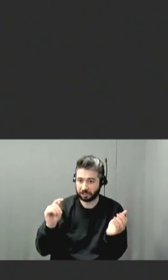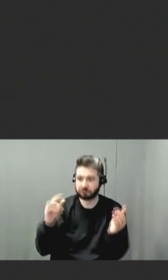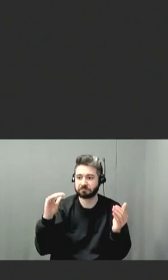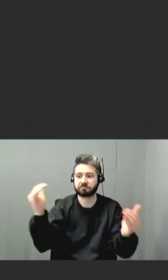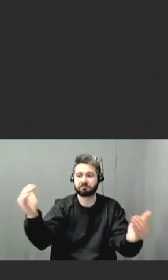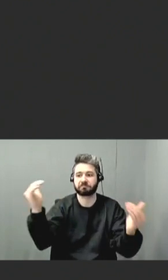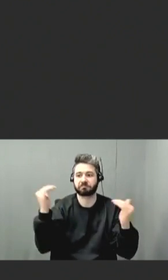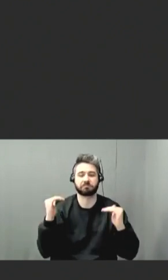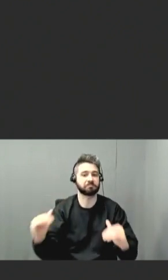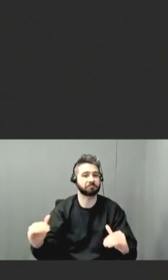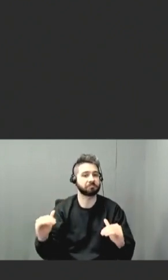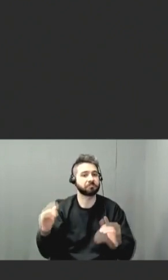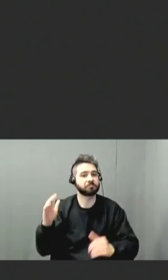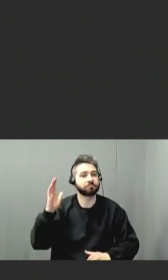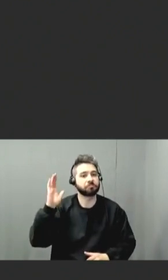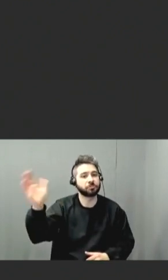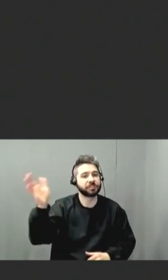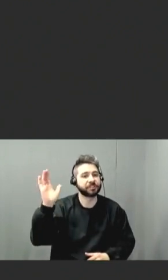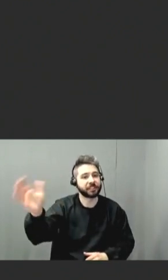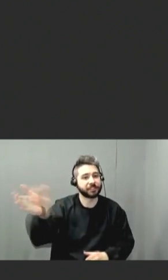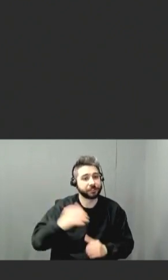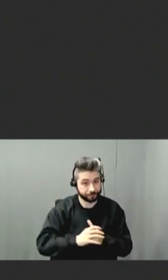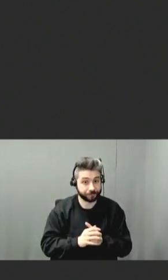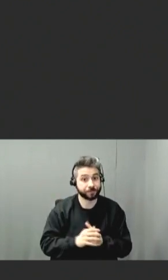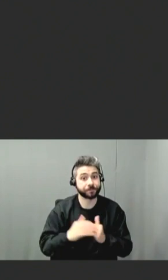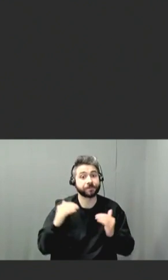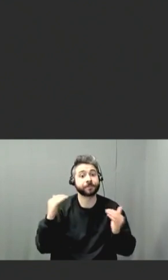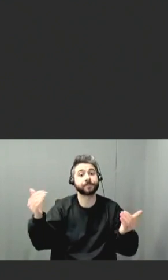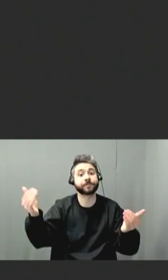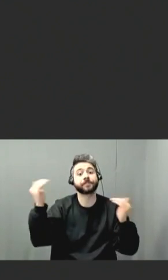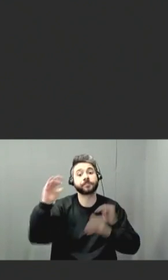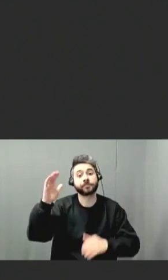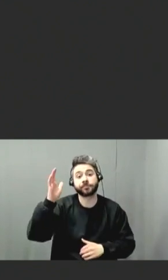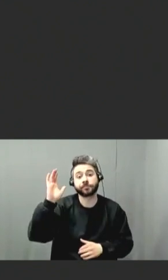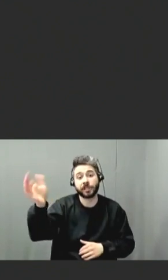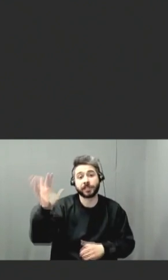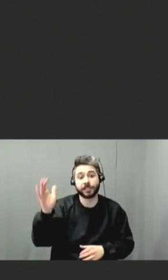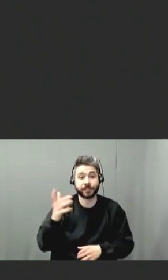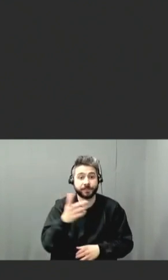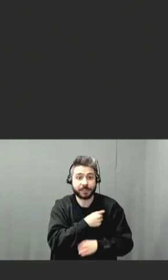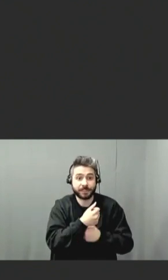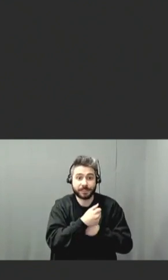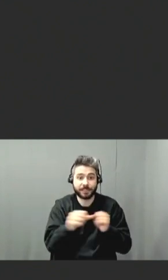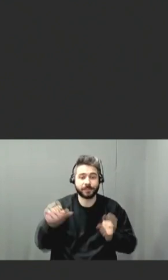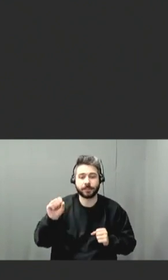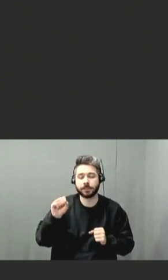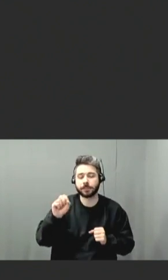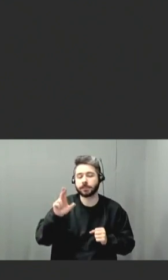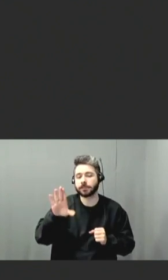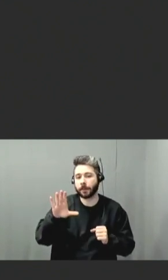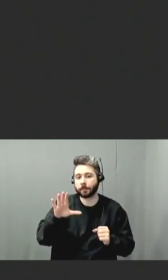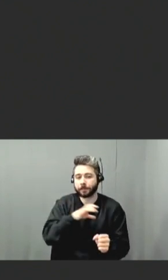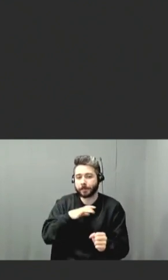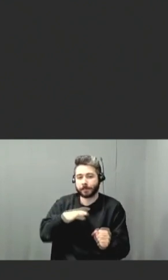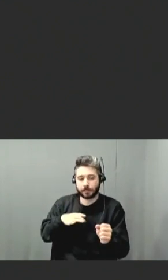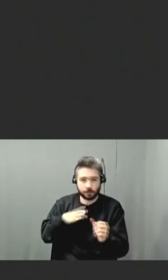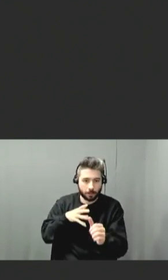next presentation. Our next presentation is the vaccine safety subcommittee update. Rob Schechter,